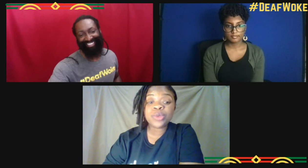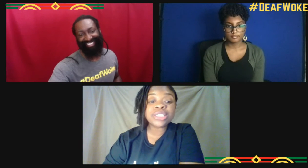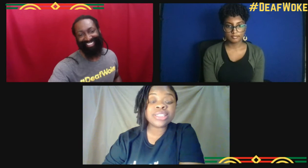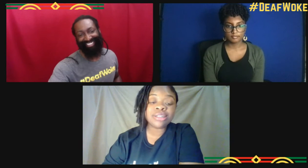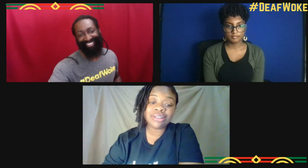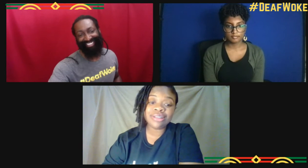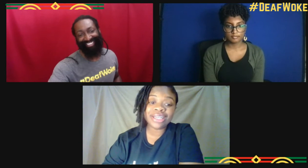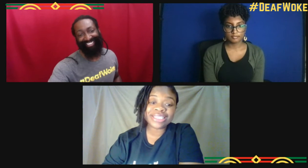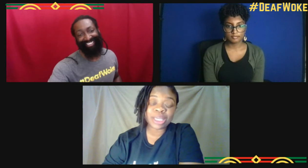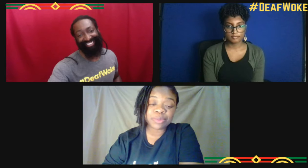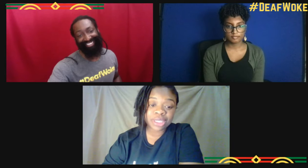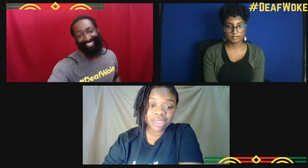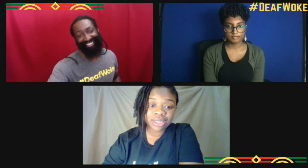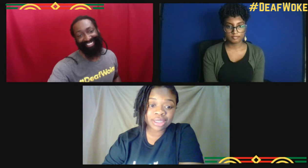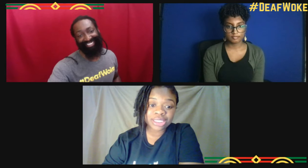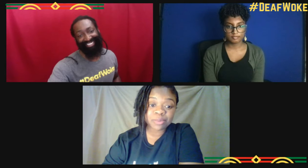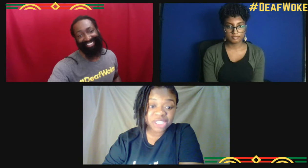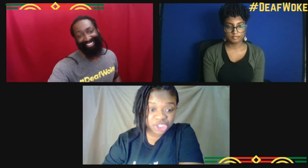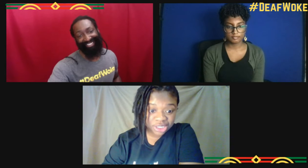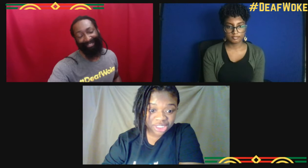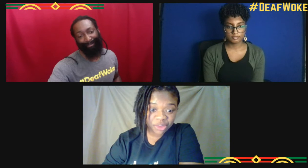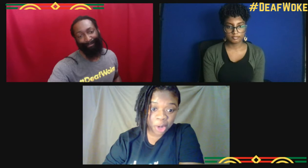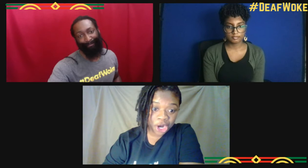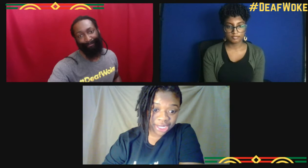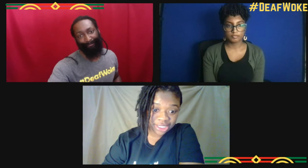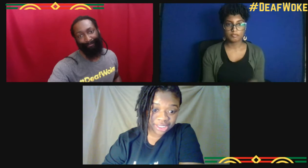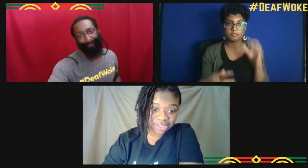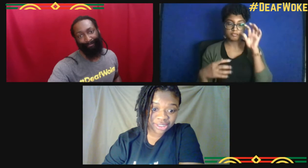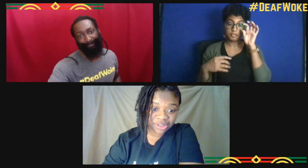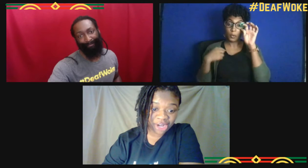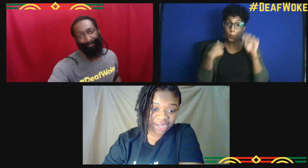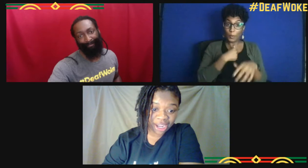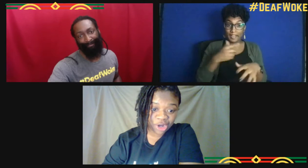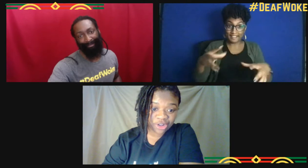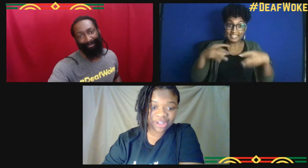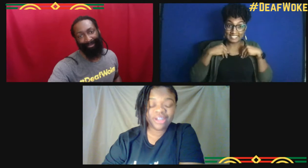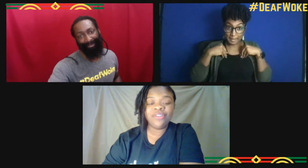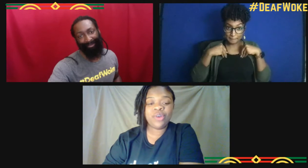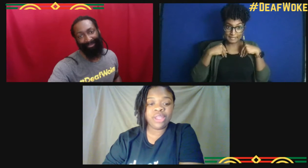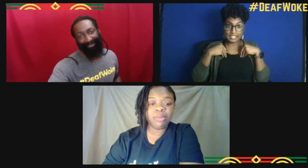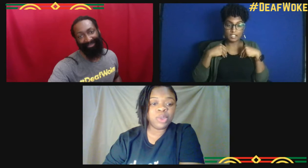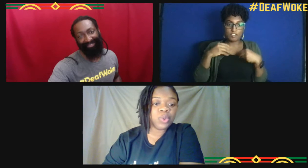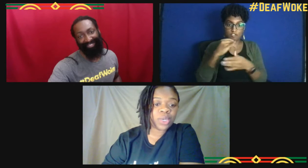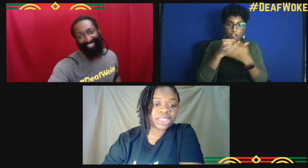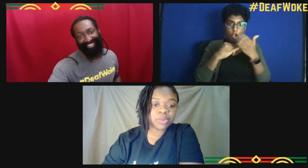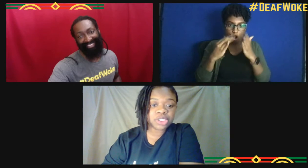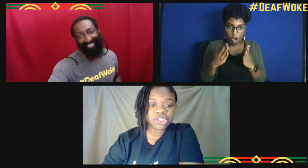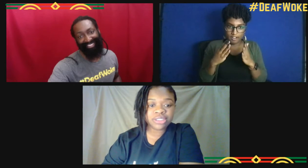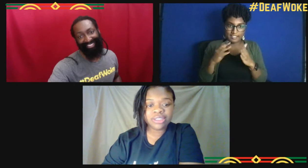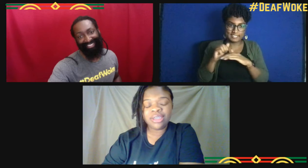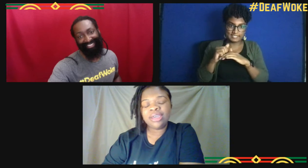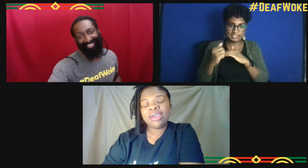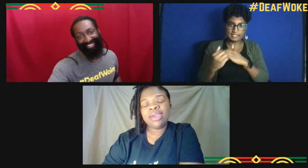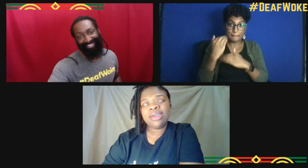Well, we're still accepting submissions from artists right now for the Blue Exhibition